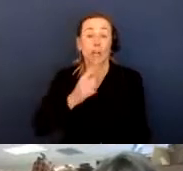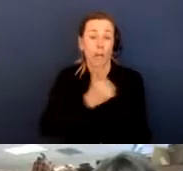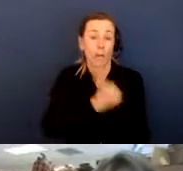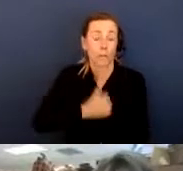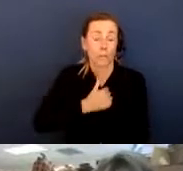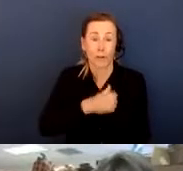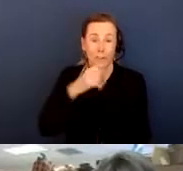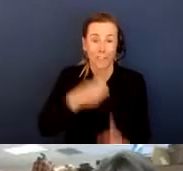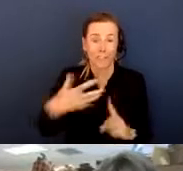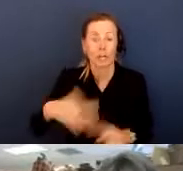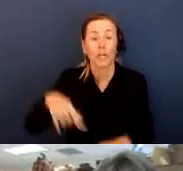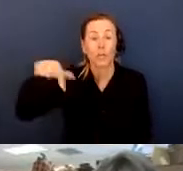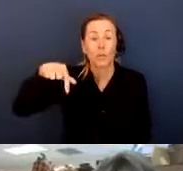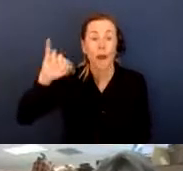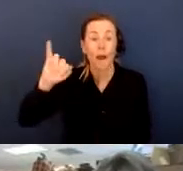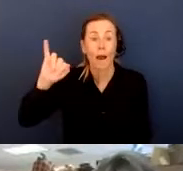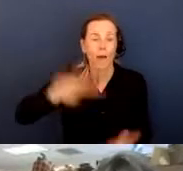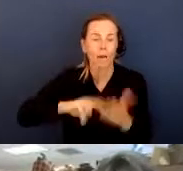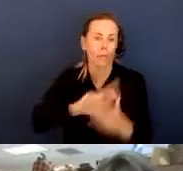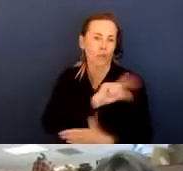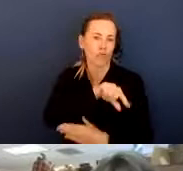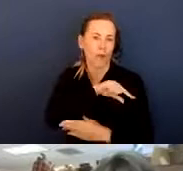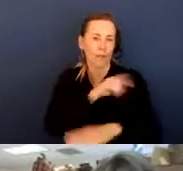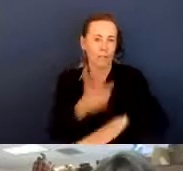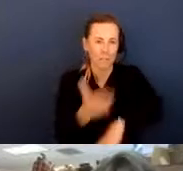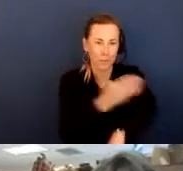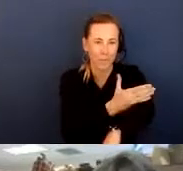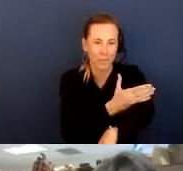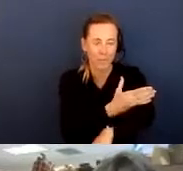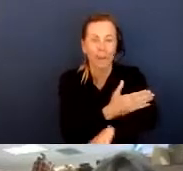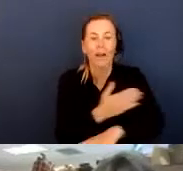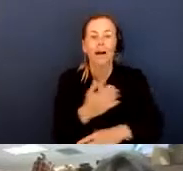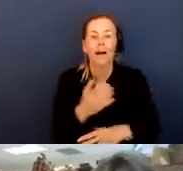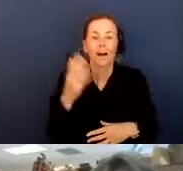Jabari (on phone): Sure. I apologize for not expanding the words. QI stands for Quality and Improvement.